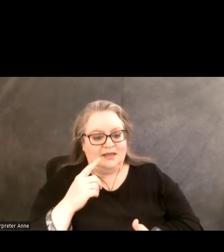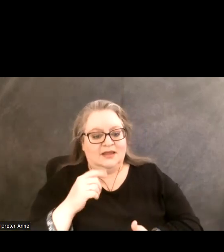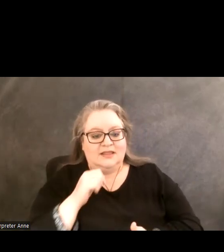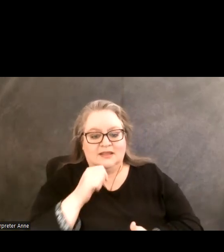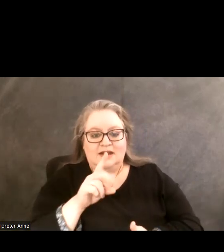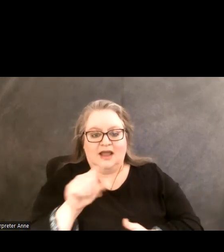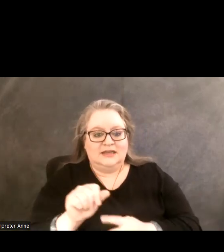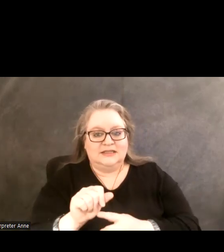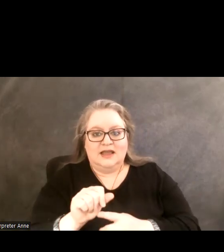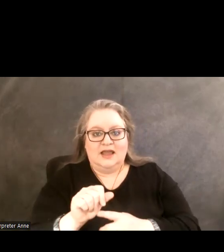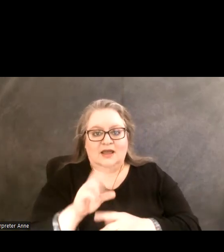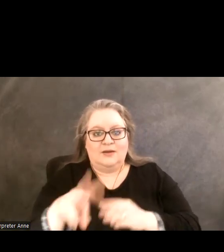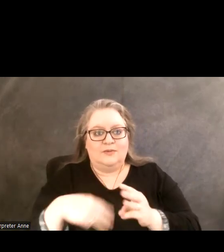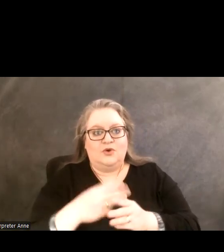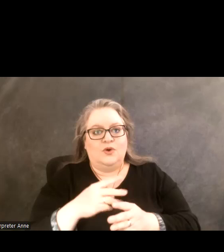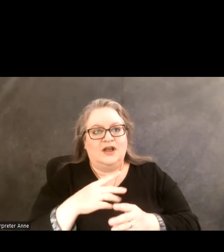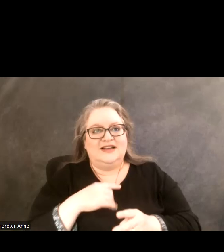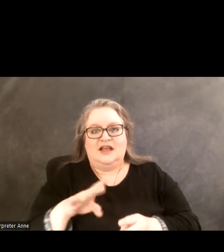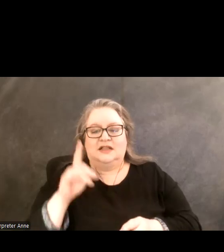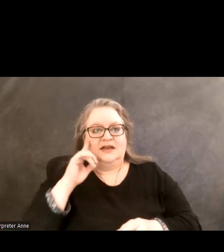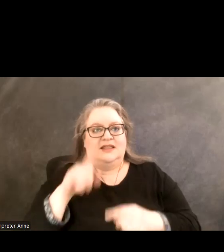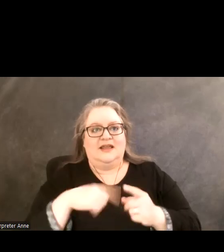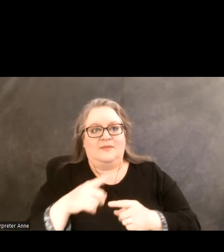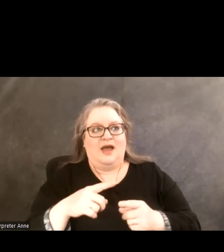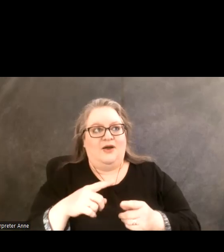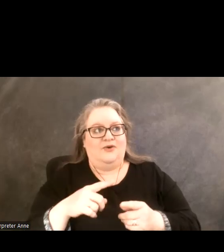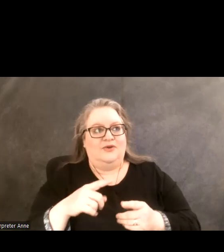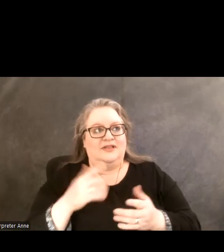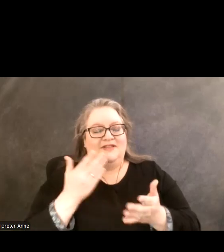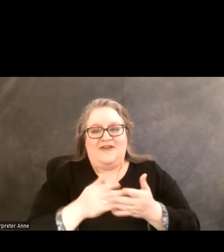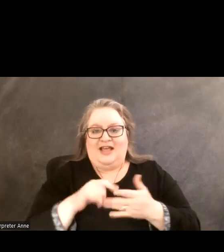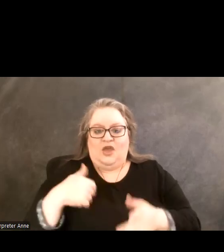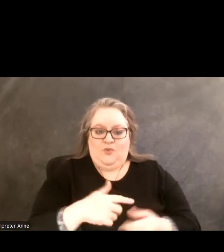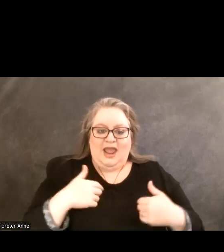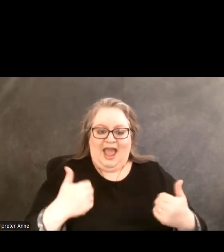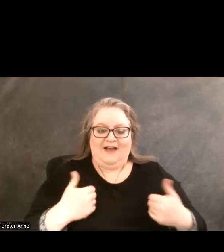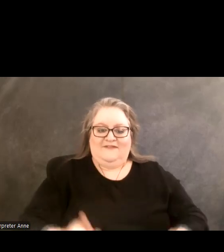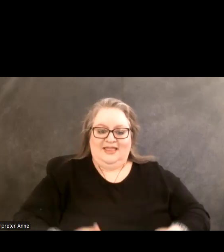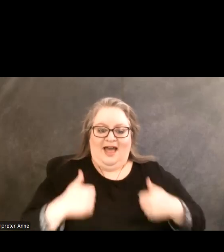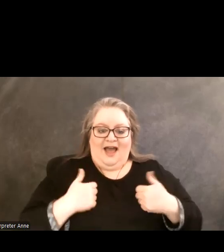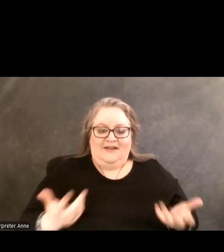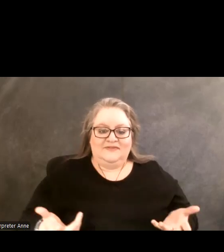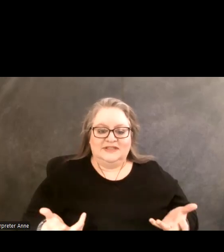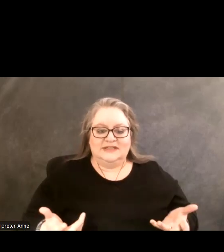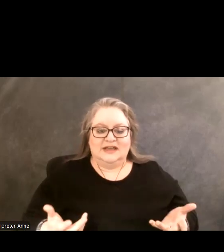really doesn't like to think about the fact that we have lives, and that we have lives that are bigger than they